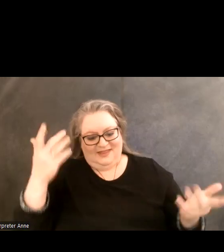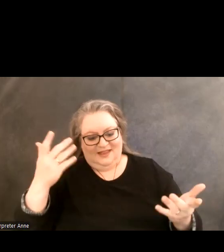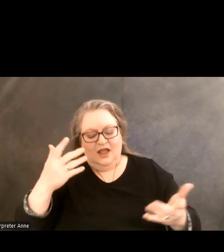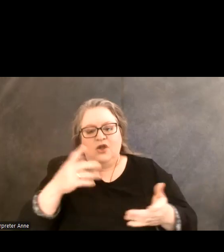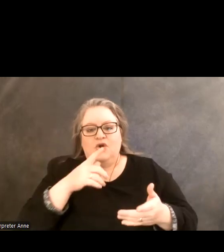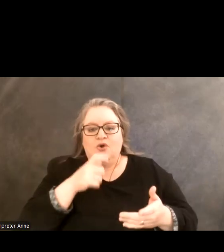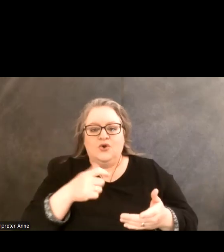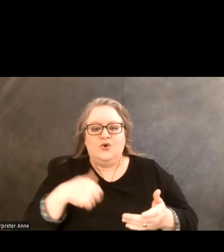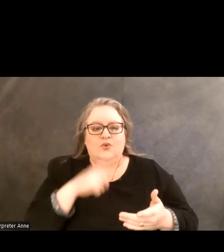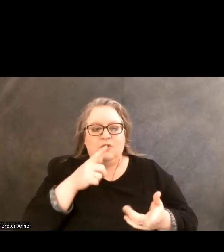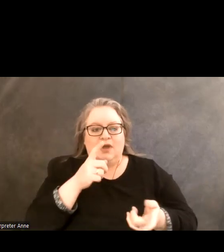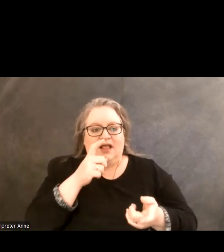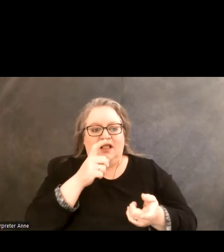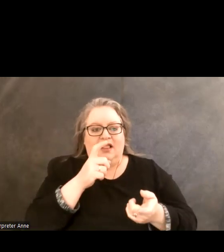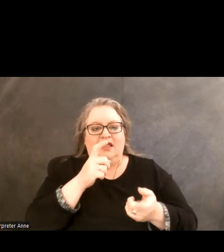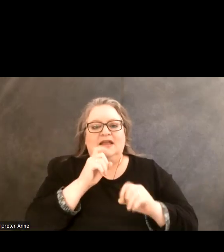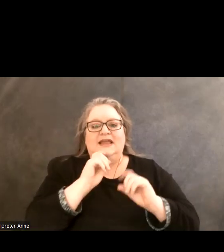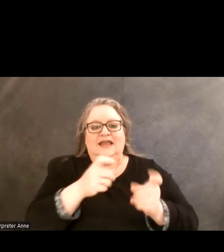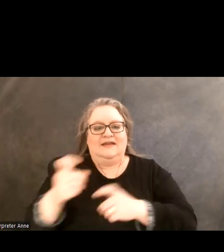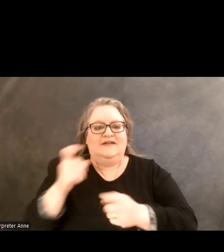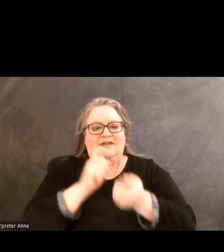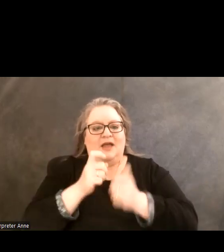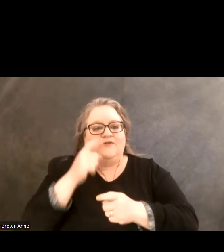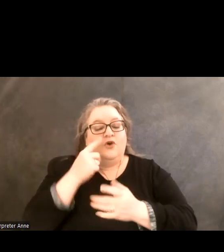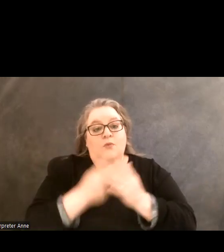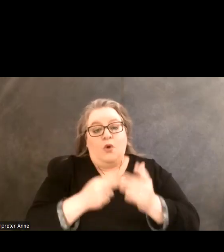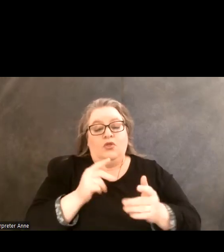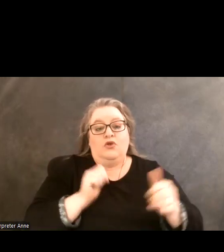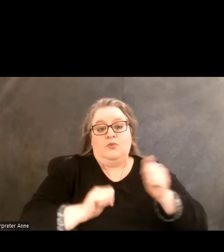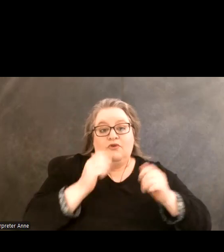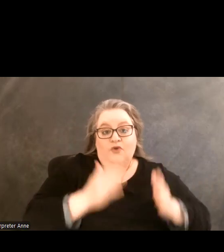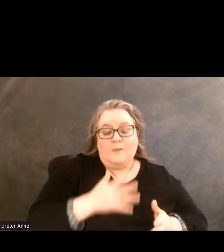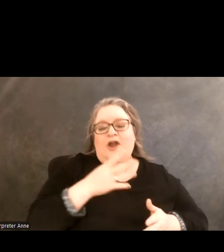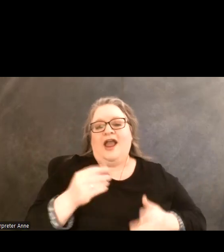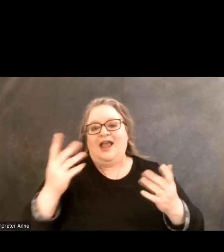going to accommodate for both performers and audiences at any